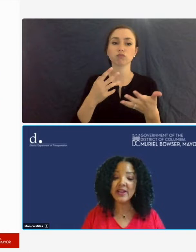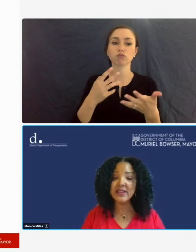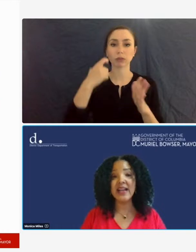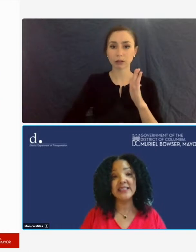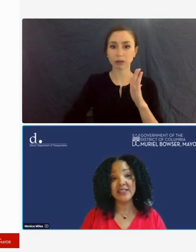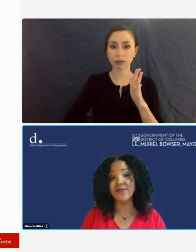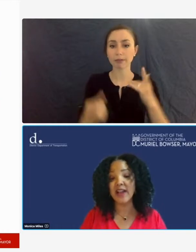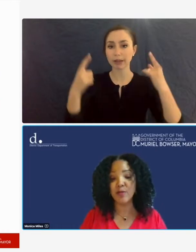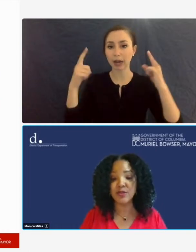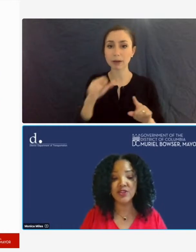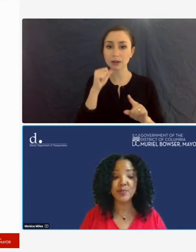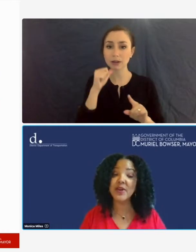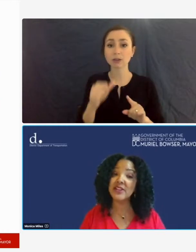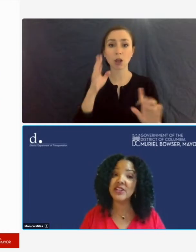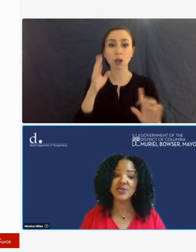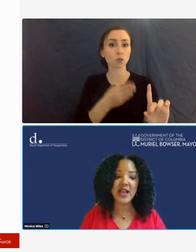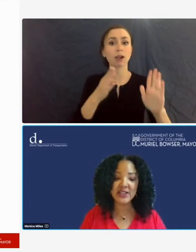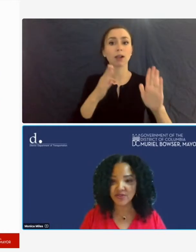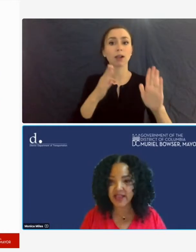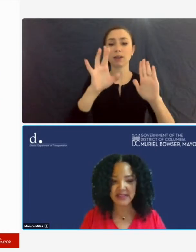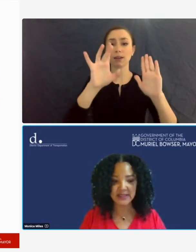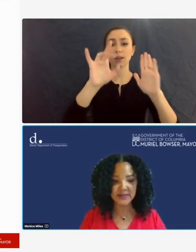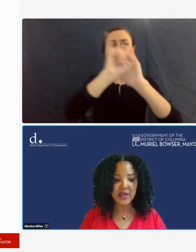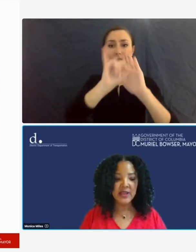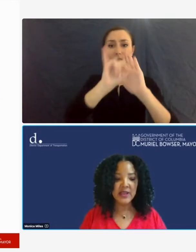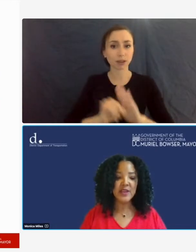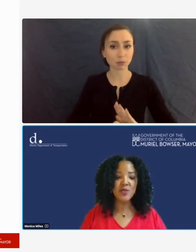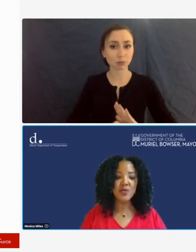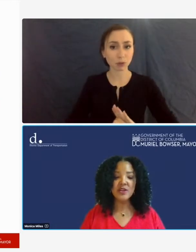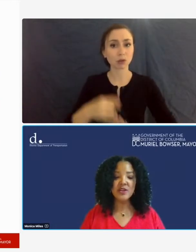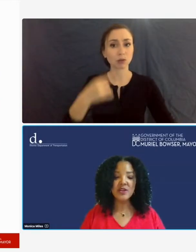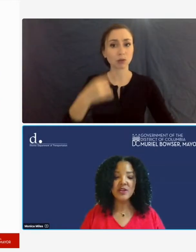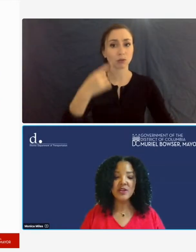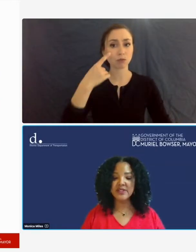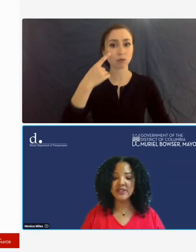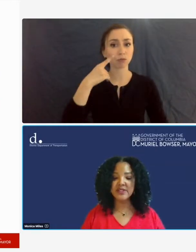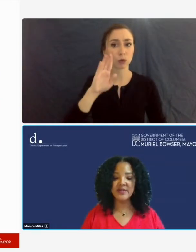identifiable to your projects or contracts okay we're going to walk through a series examples